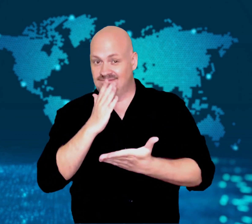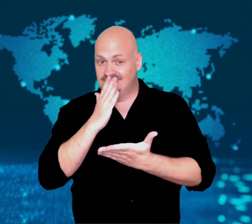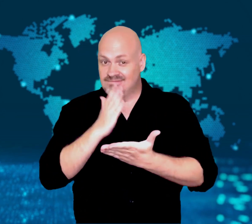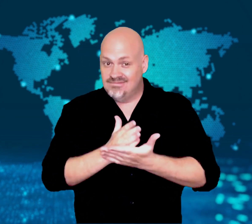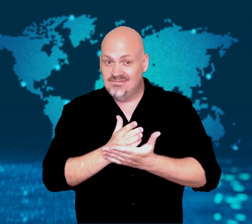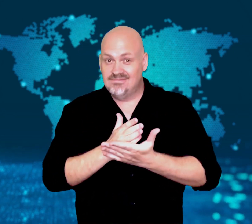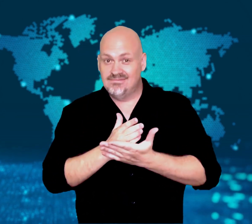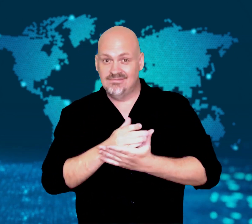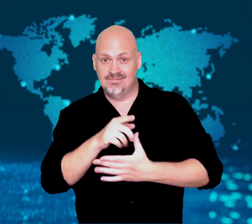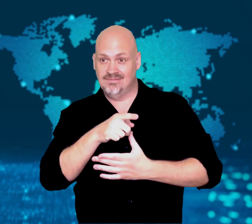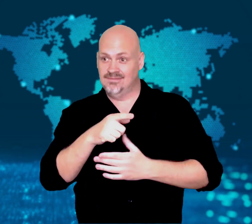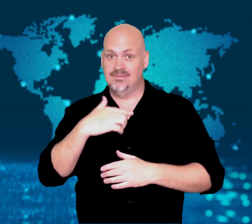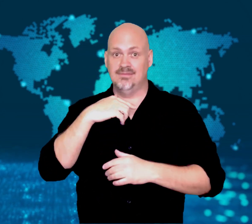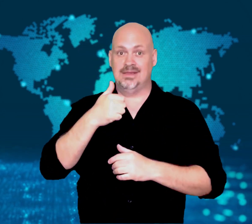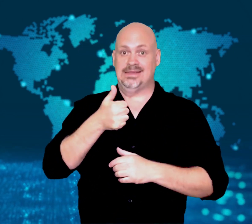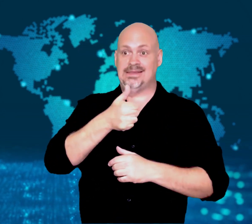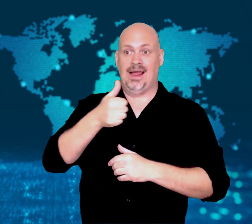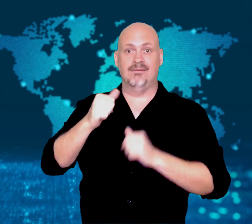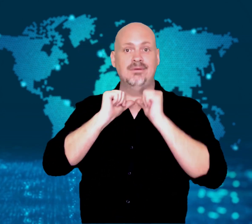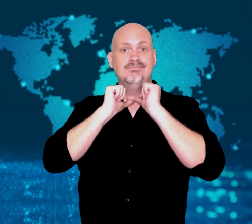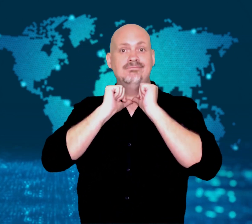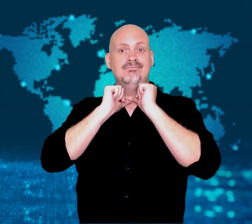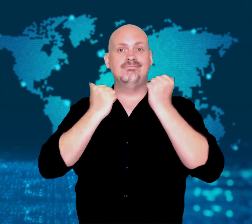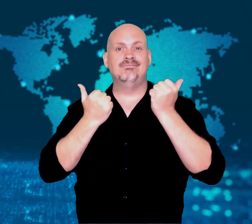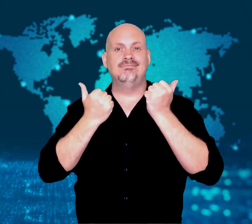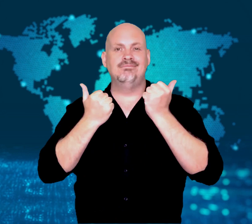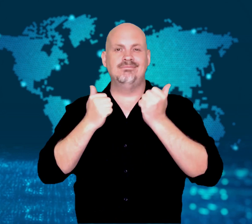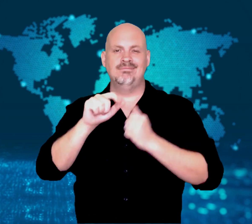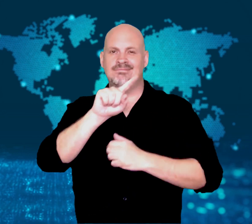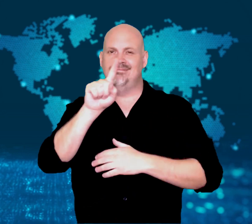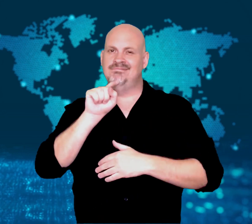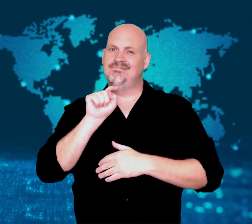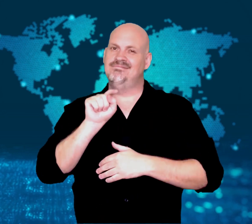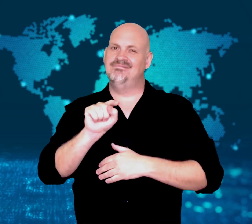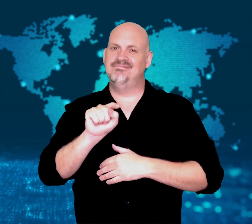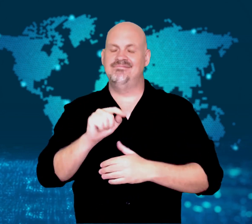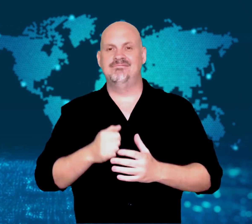some are questioning the five suspicious suicides and murder-suicides.